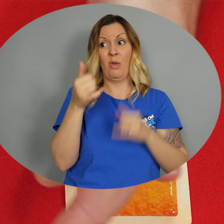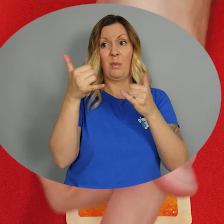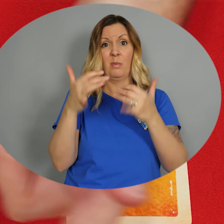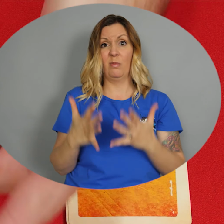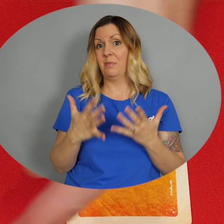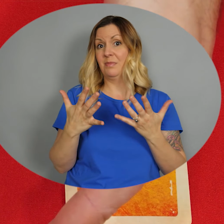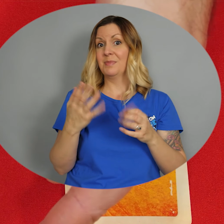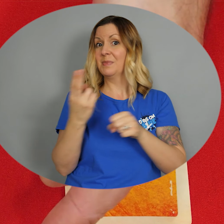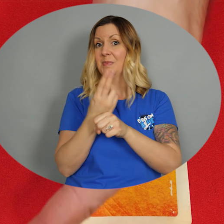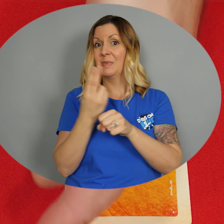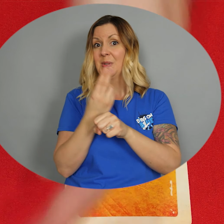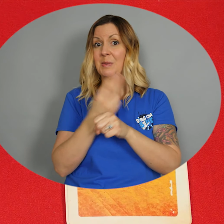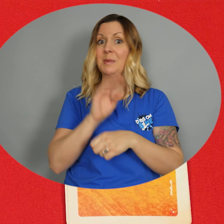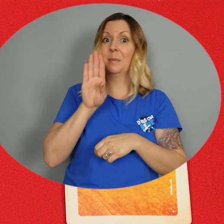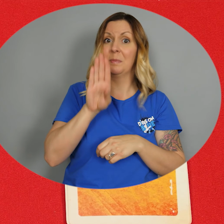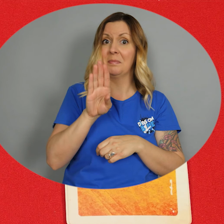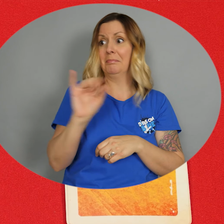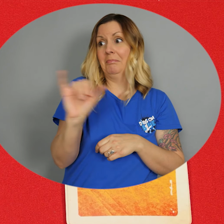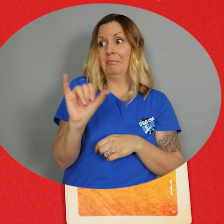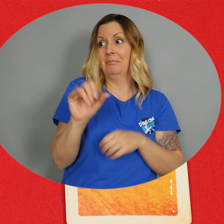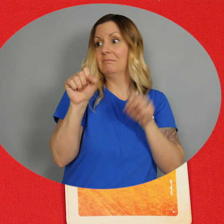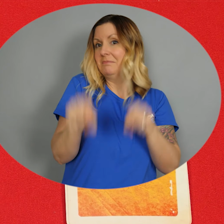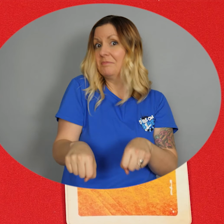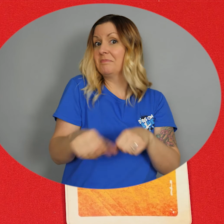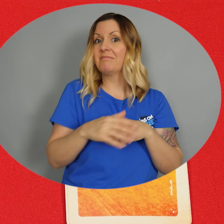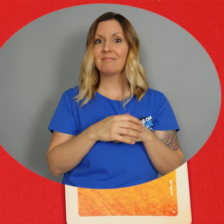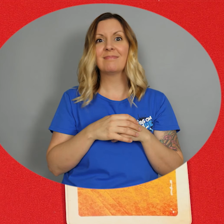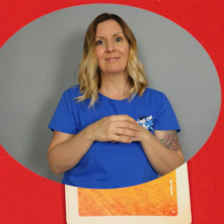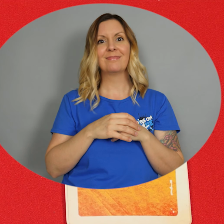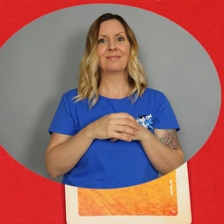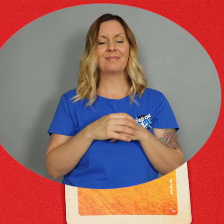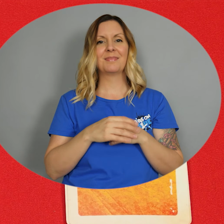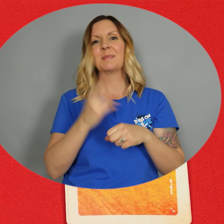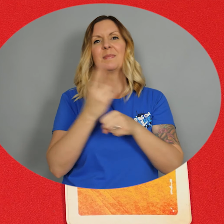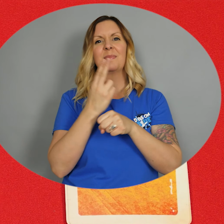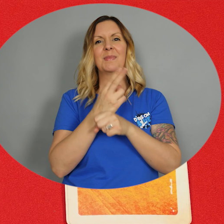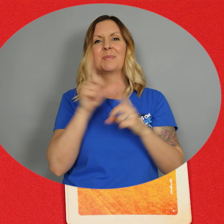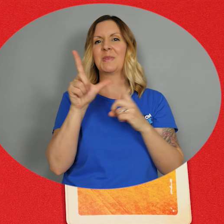in my word, that doesn’t stop anyone else from also using it. That said, you cannot